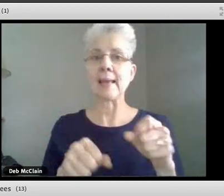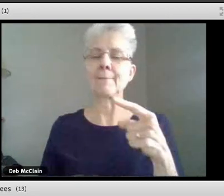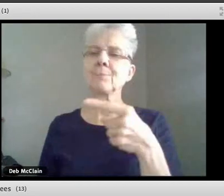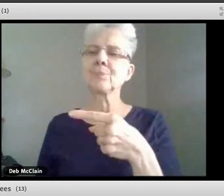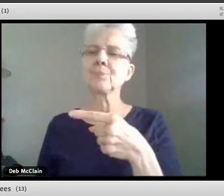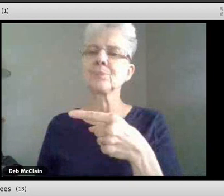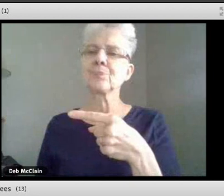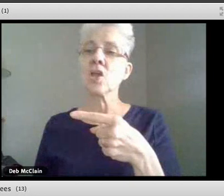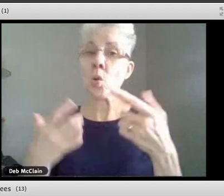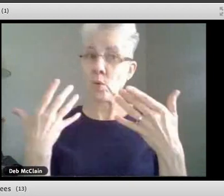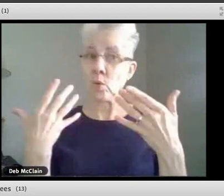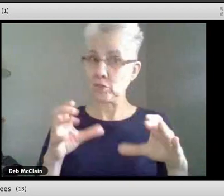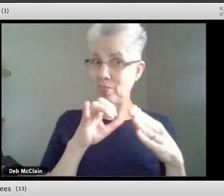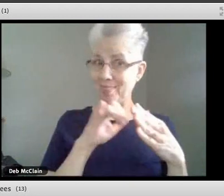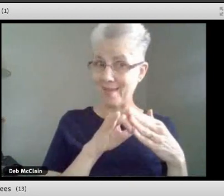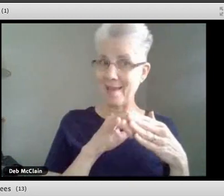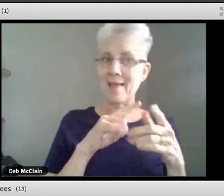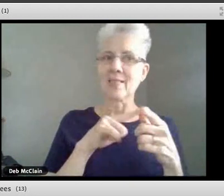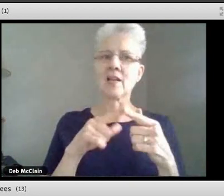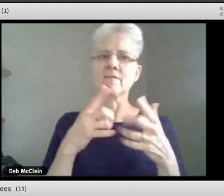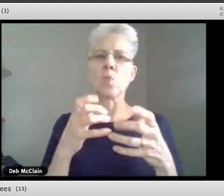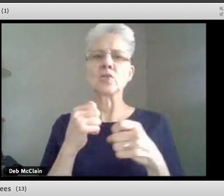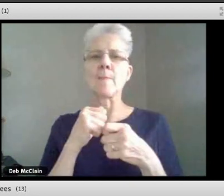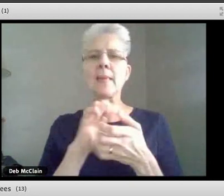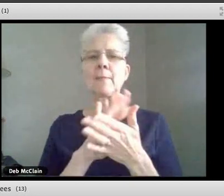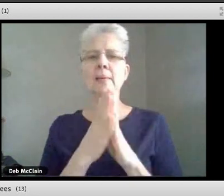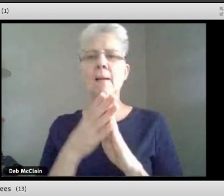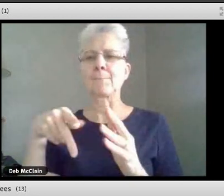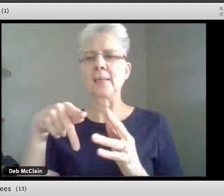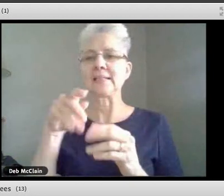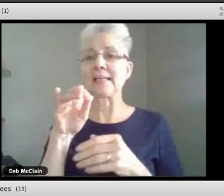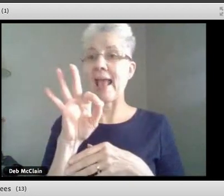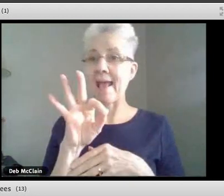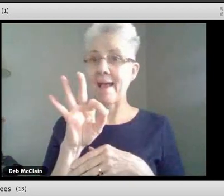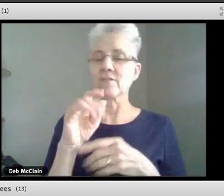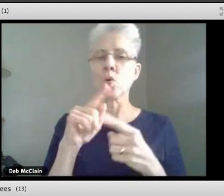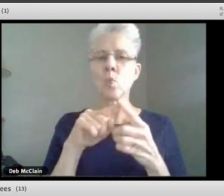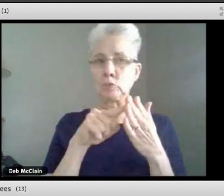after you've checked everything, you can, again, click on save as PDF, options,